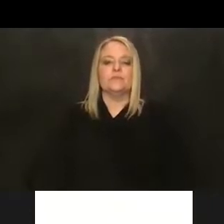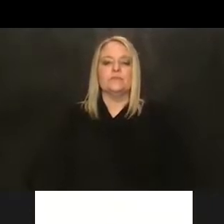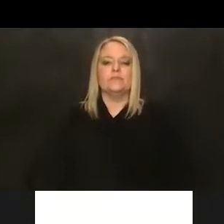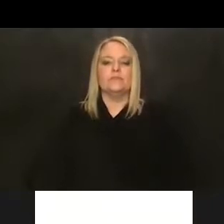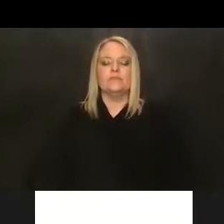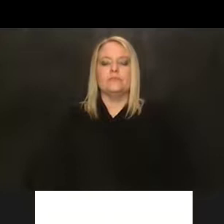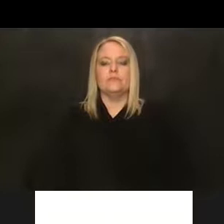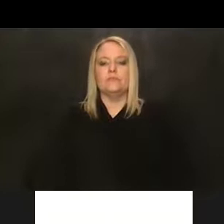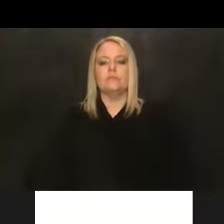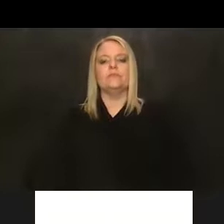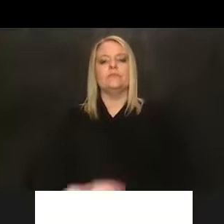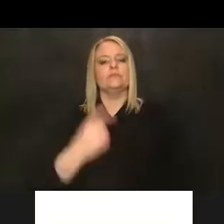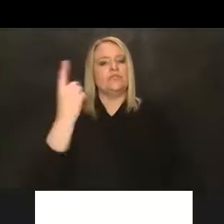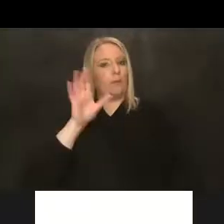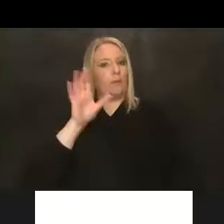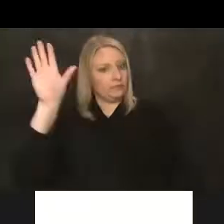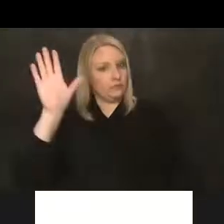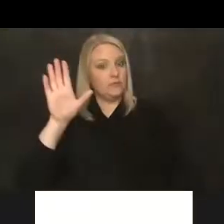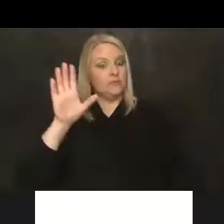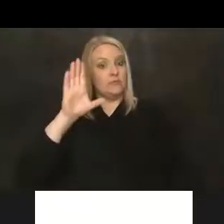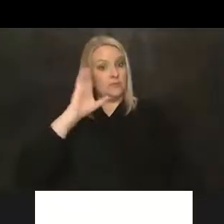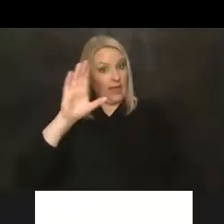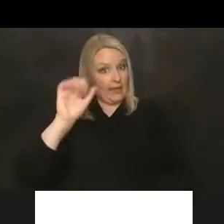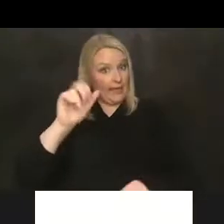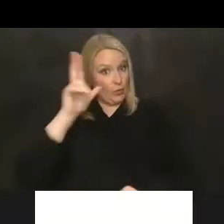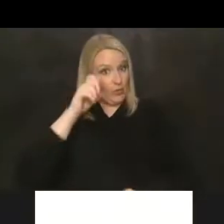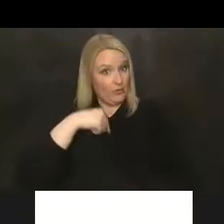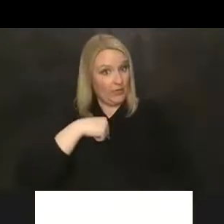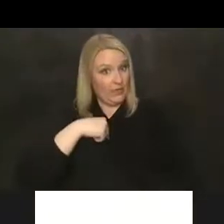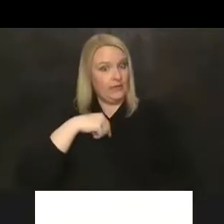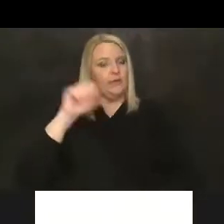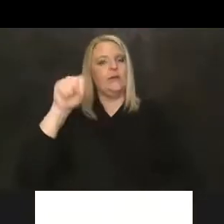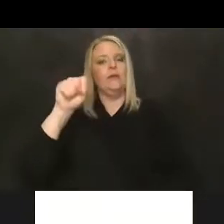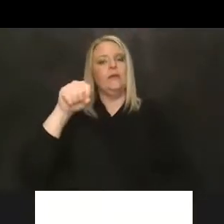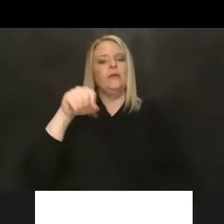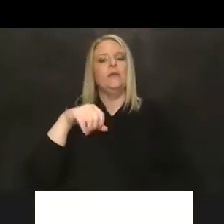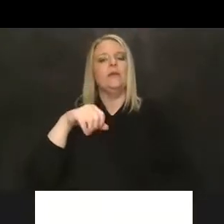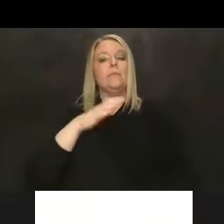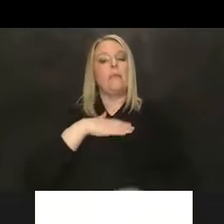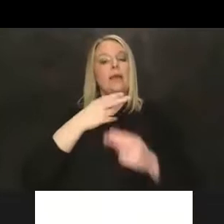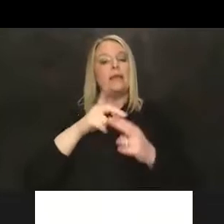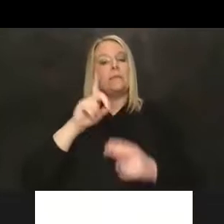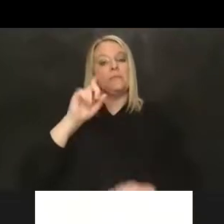Hi, can can you hear me? >> We can. >> Great, my name is Danielle Cartagenas, I